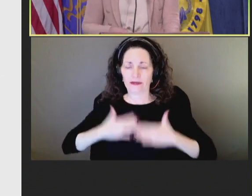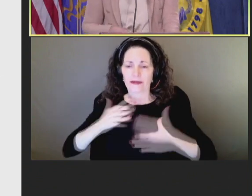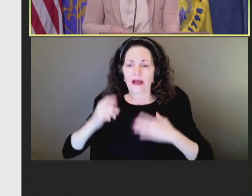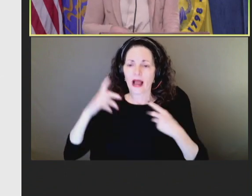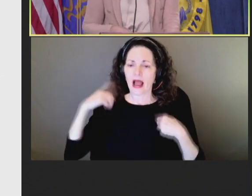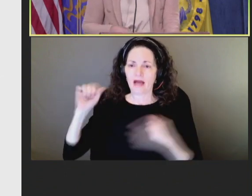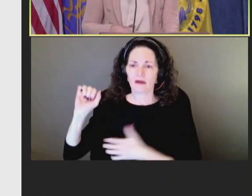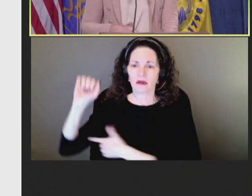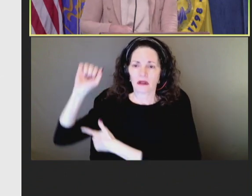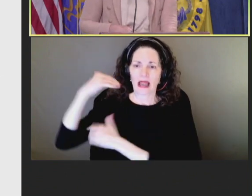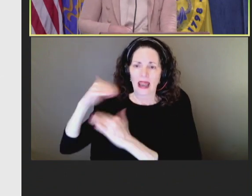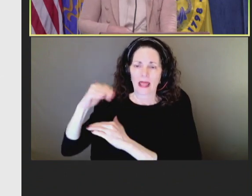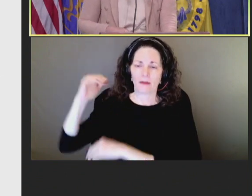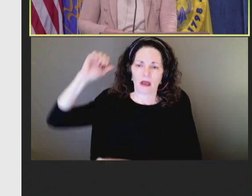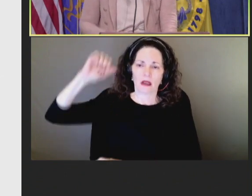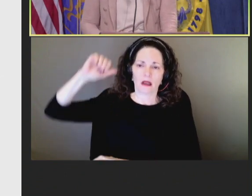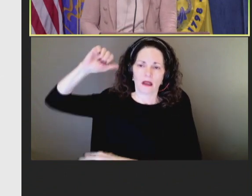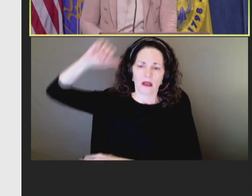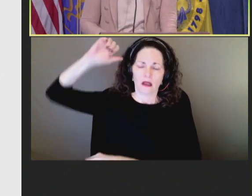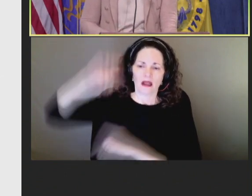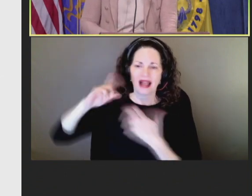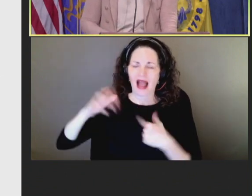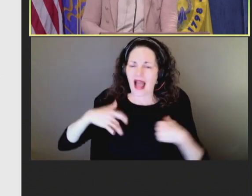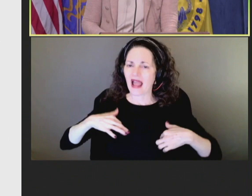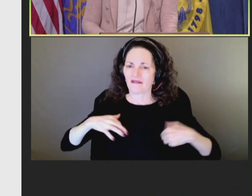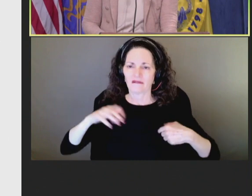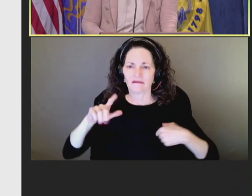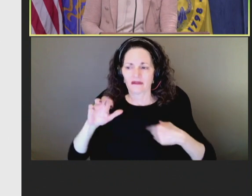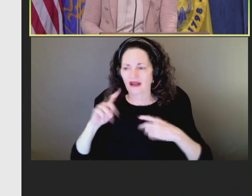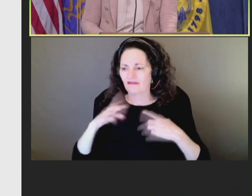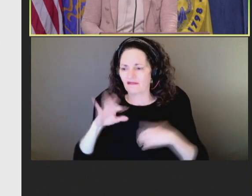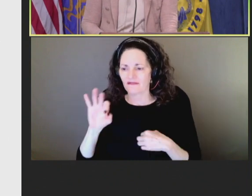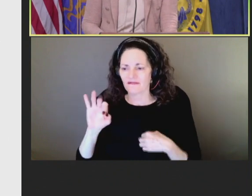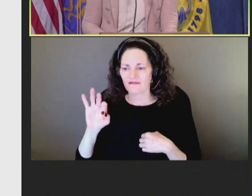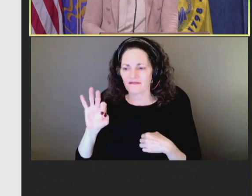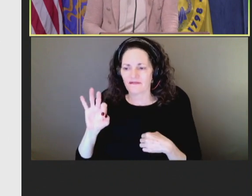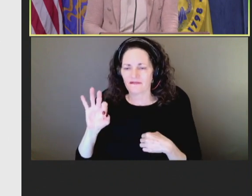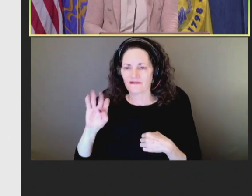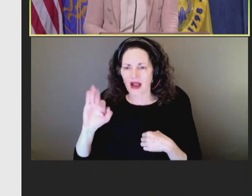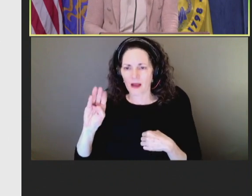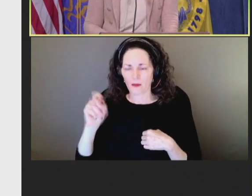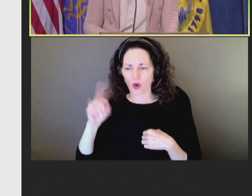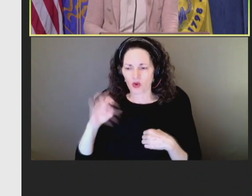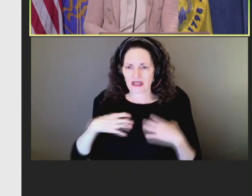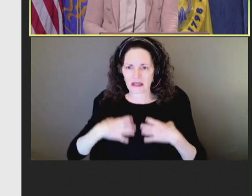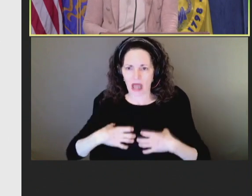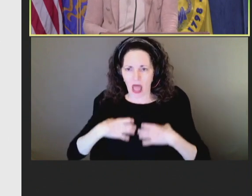fibrosis from the radiation. I'm in chemically induced menopause, that I have to travel for